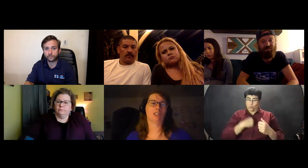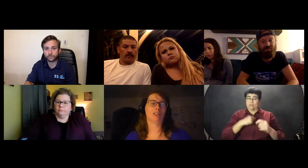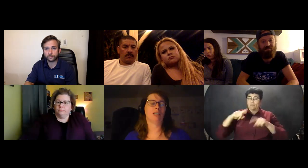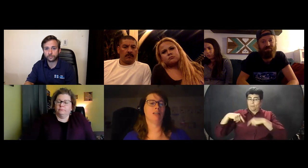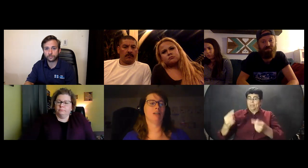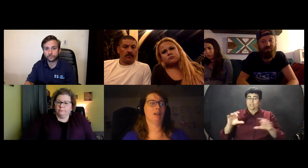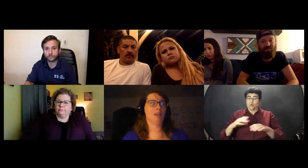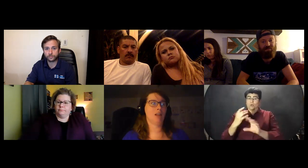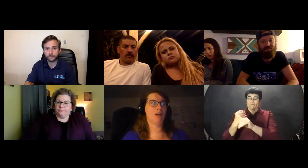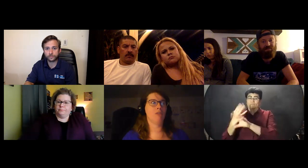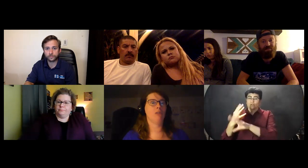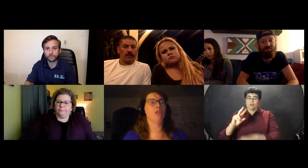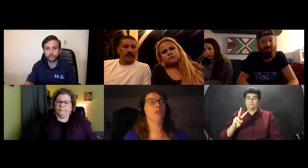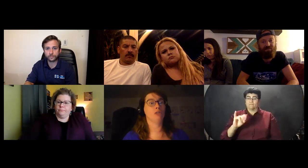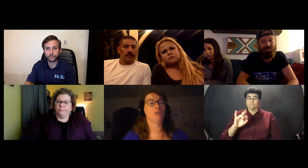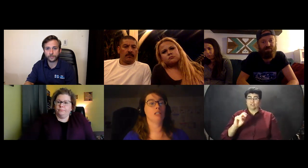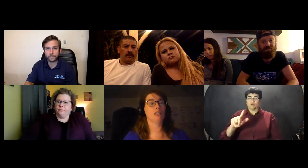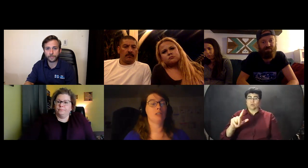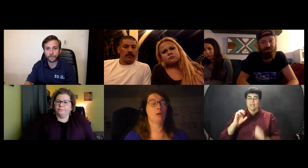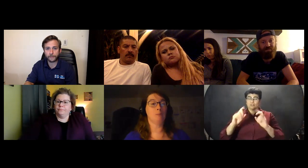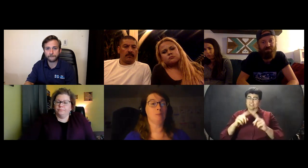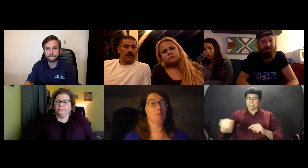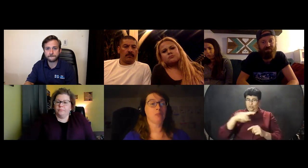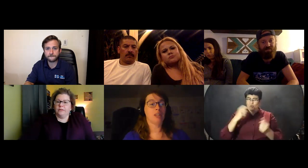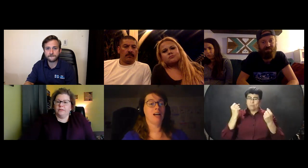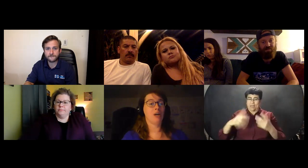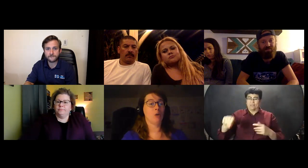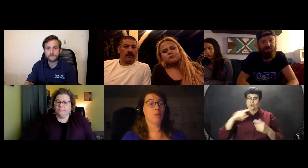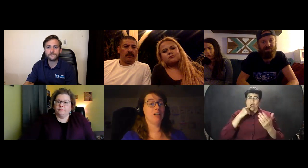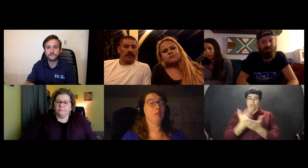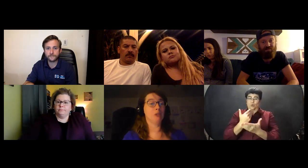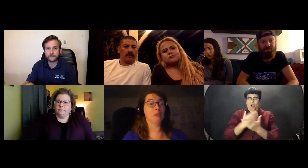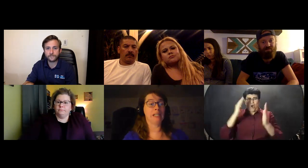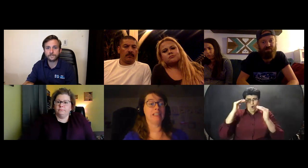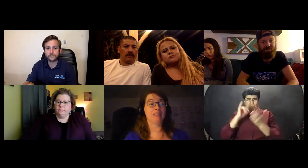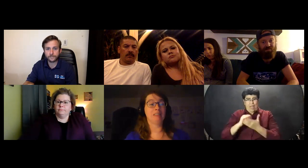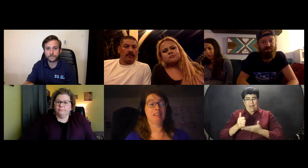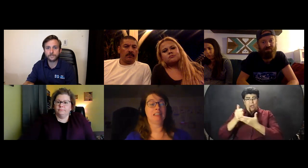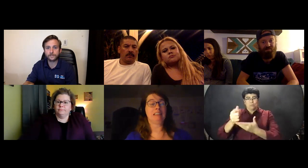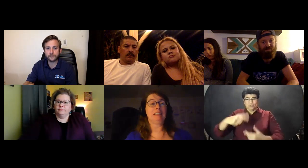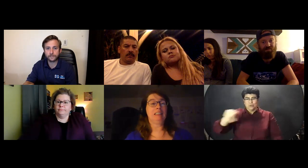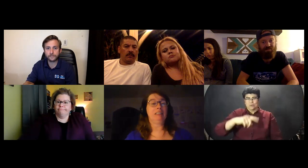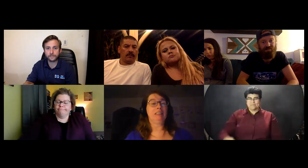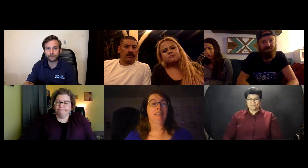and a lot of you are new to it so i hope that helps you guys